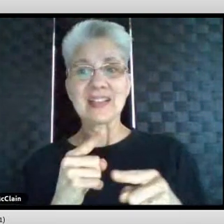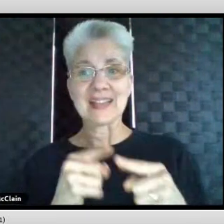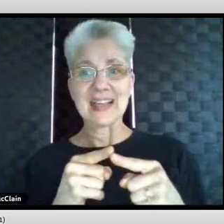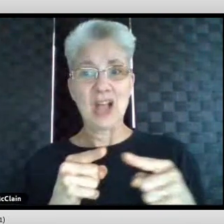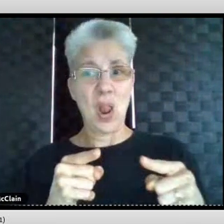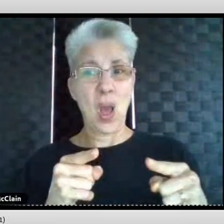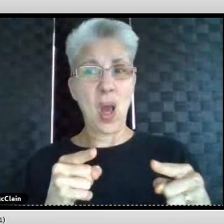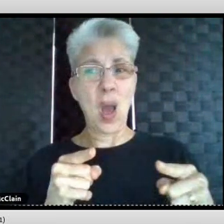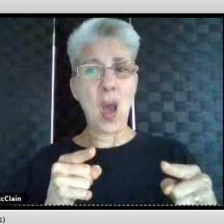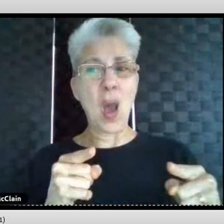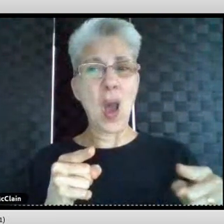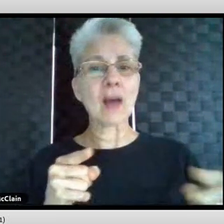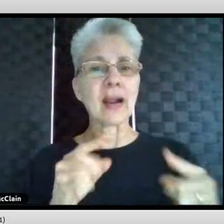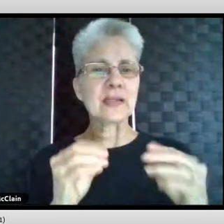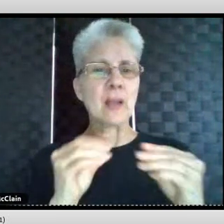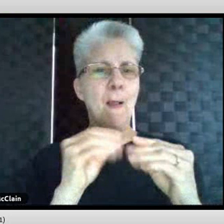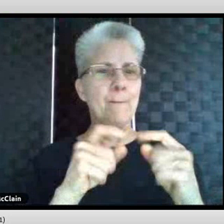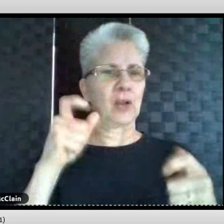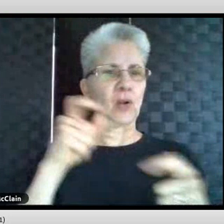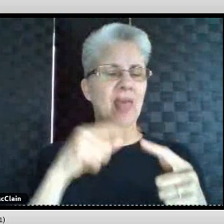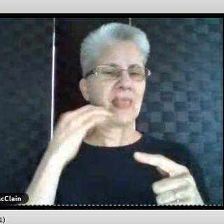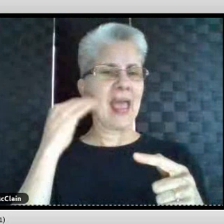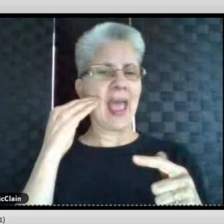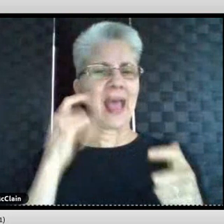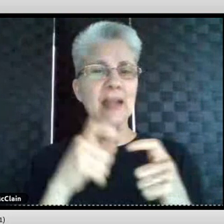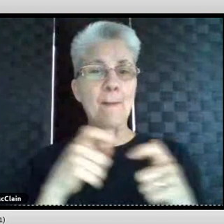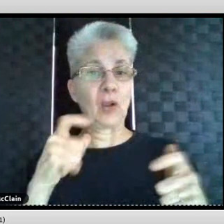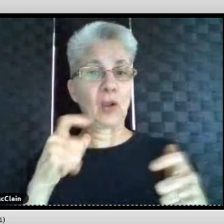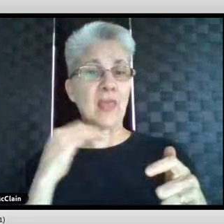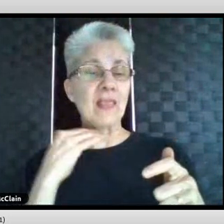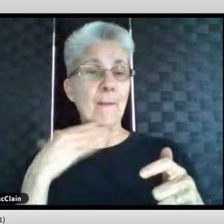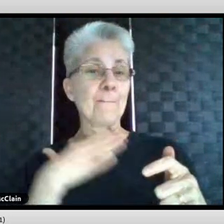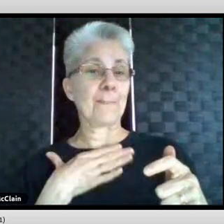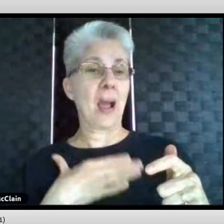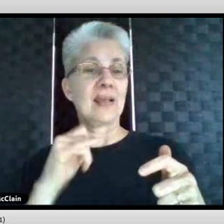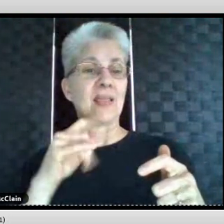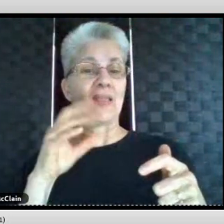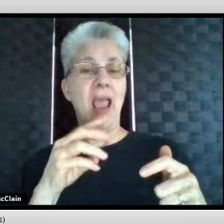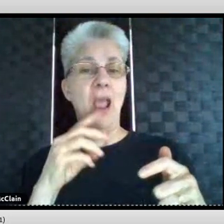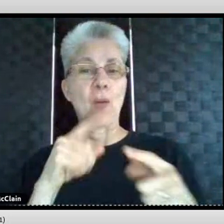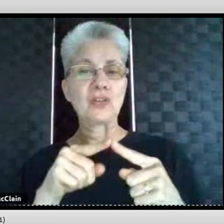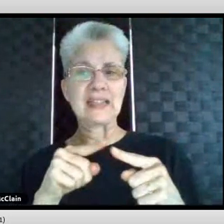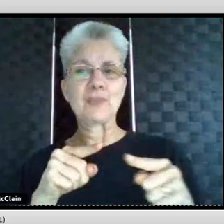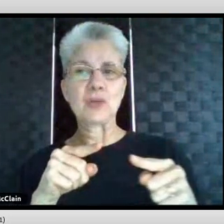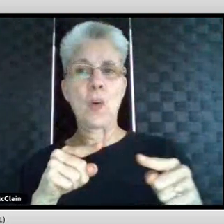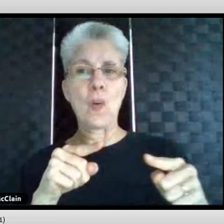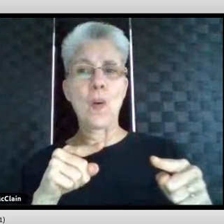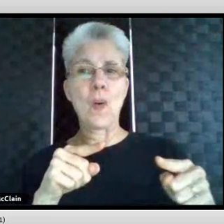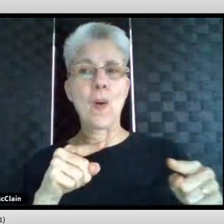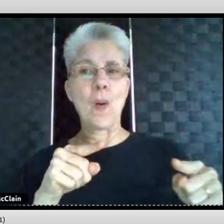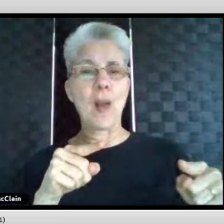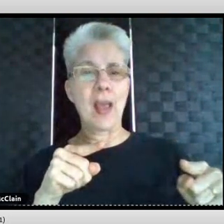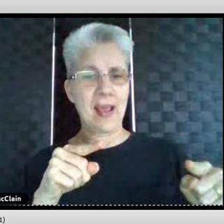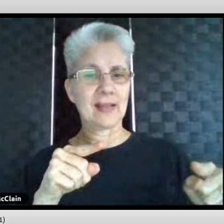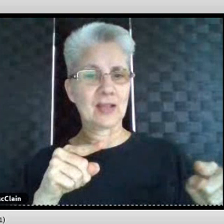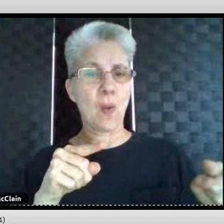Glen said it's longer than the head, and Jan said it's longer than the body. Amy said the arrow keeps going, absolutely.